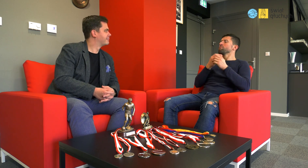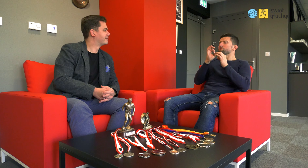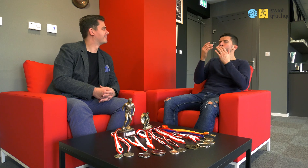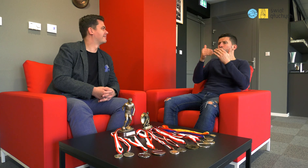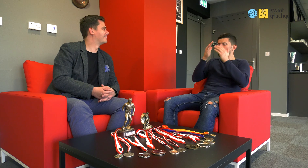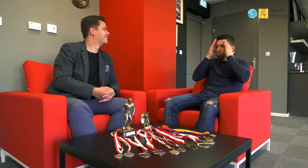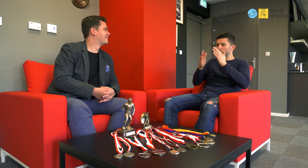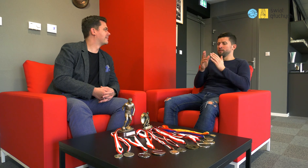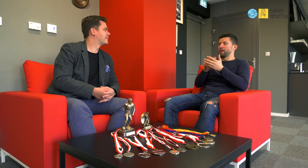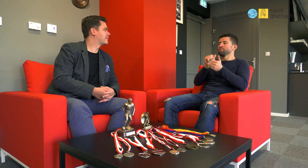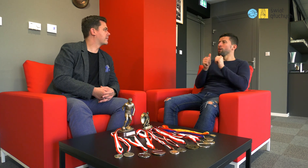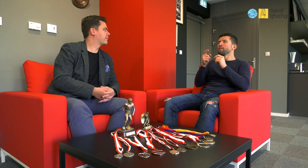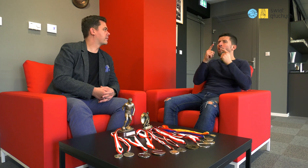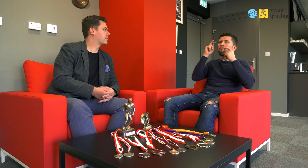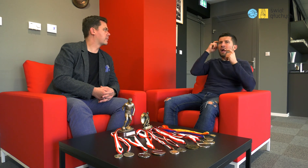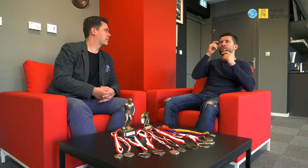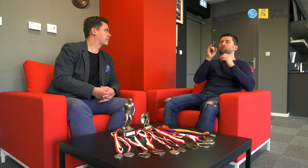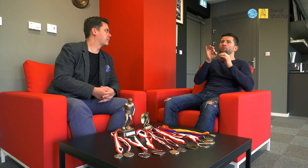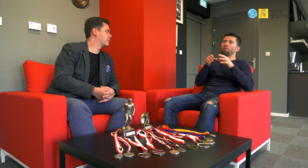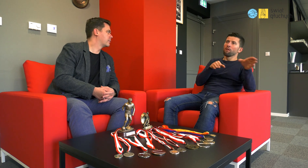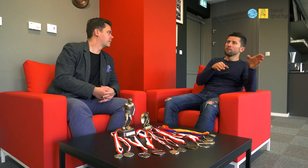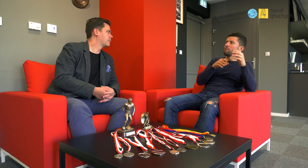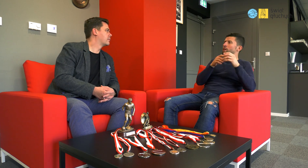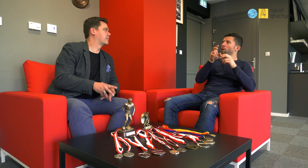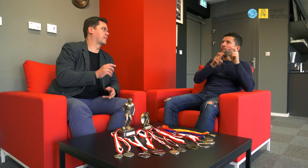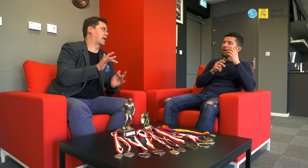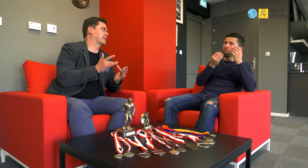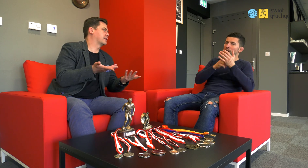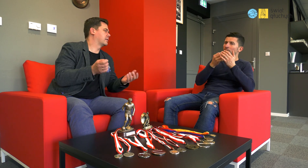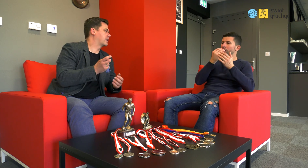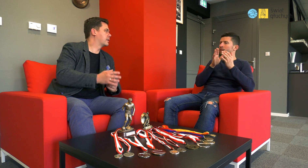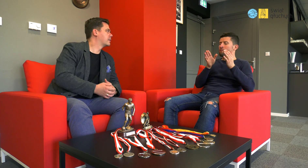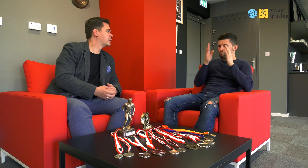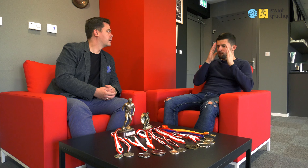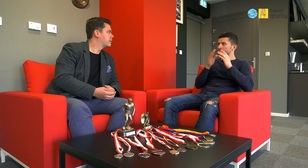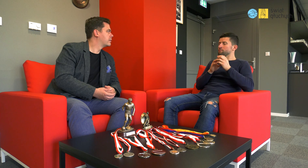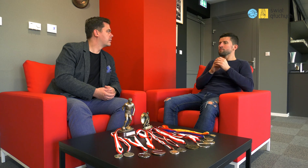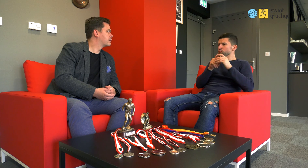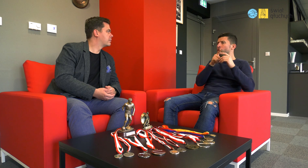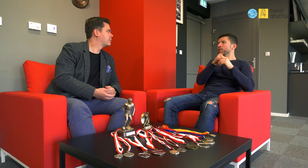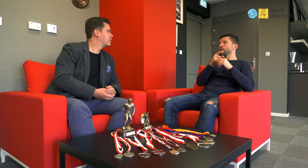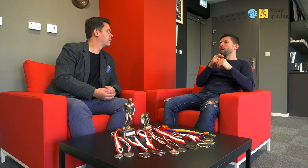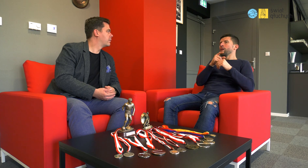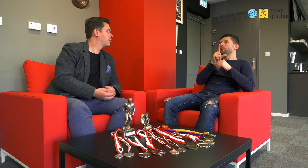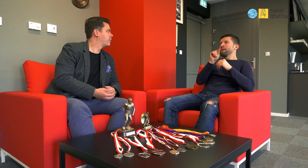So that they can focus on the sport, and not worry about lodging or food.